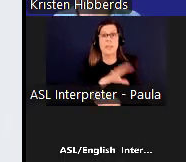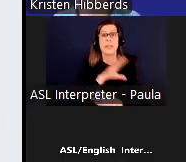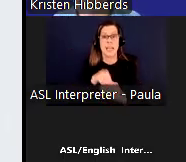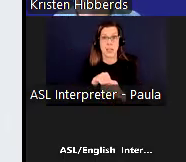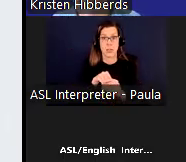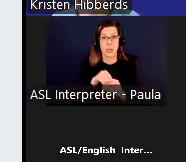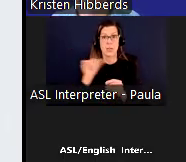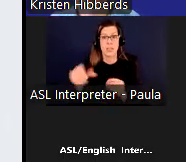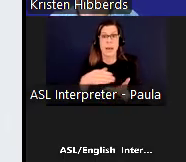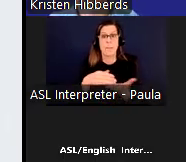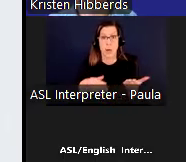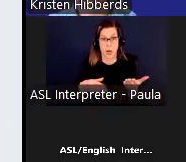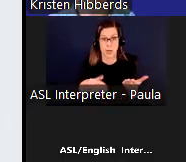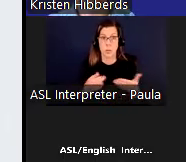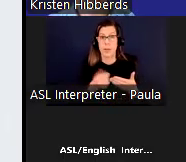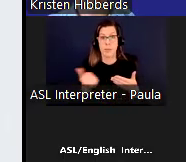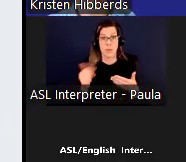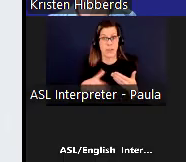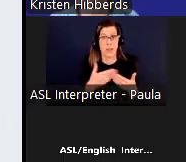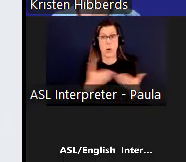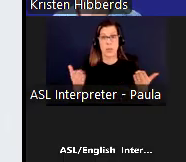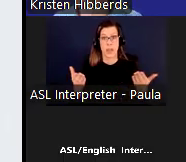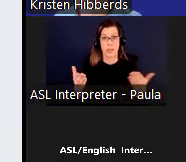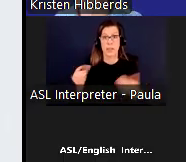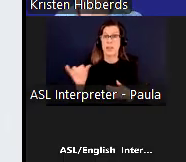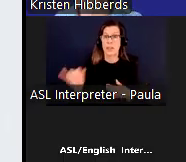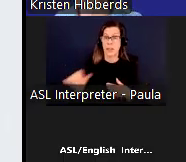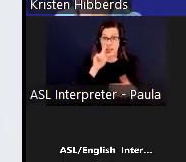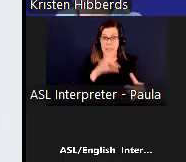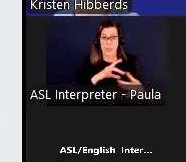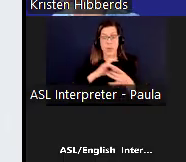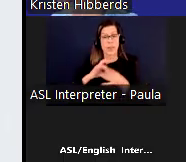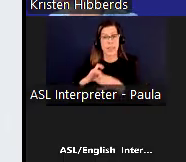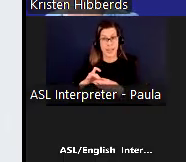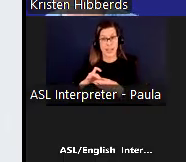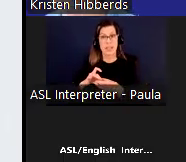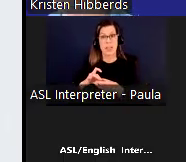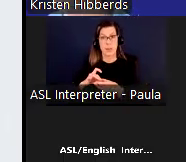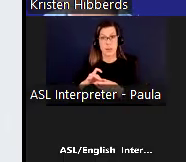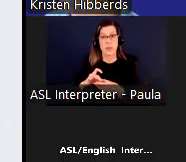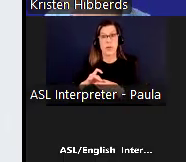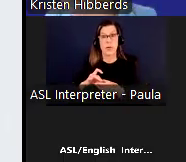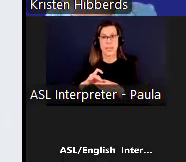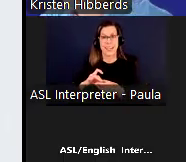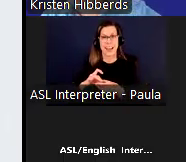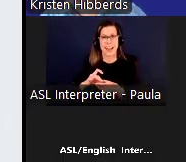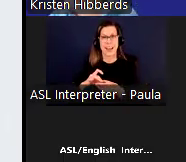which includes that portion that is related to the the fact that it was